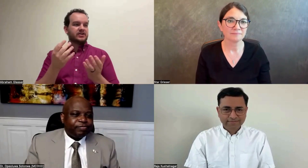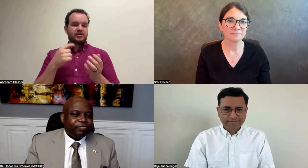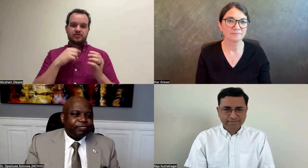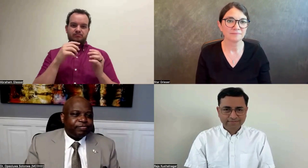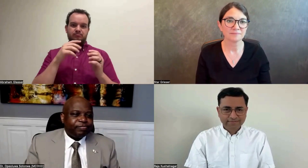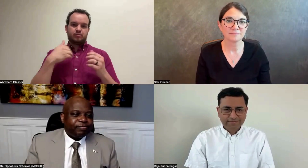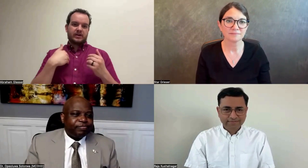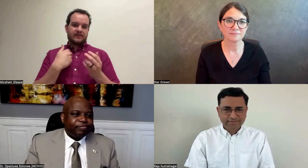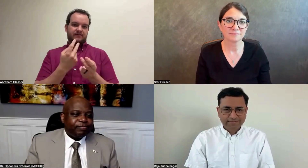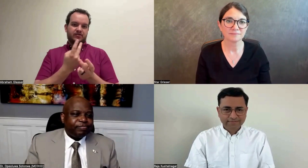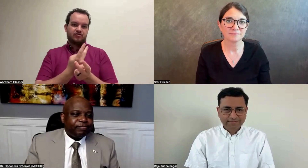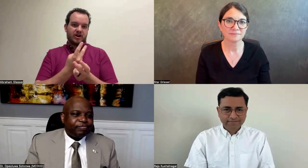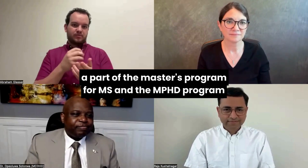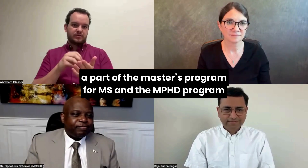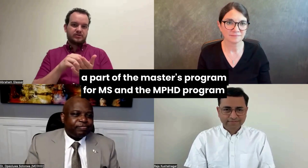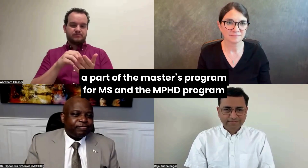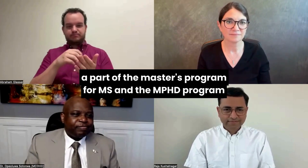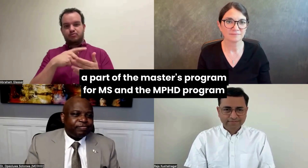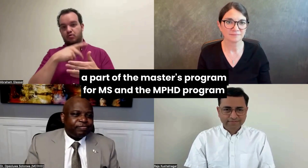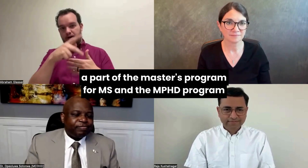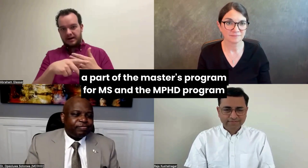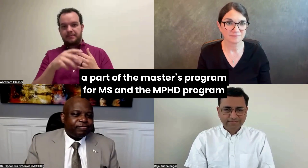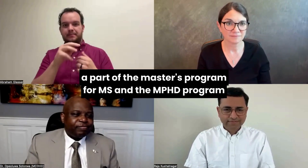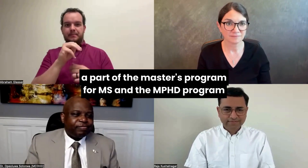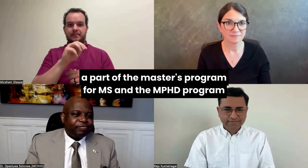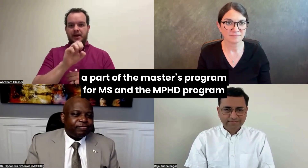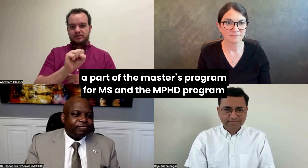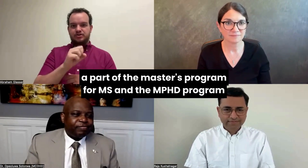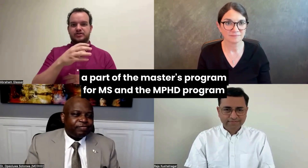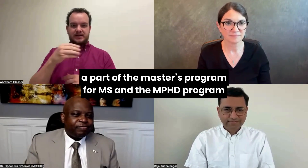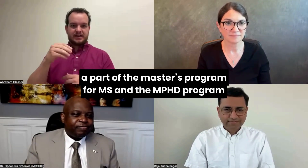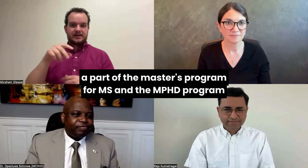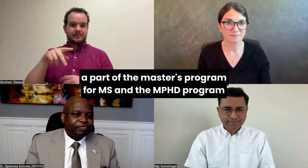a part of the master's program for MS and the MPHD program